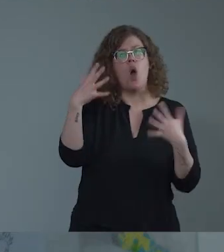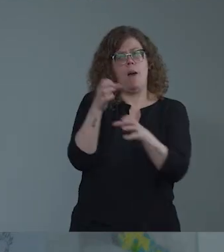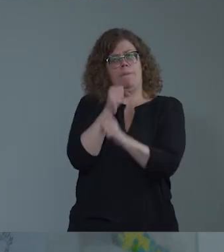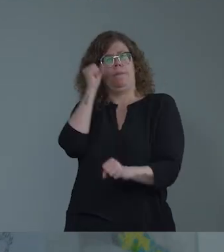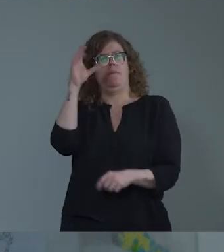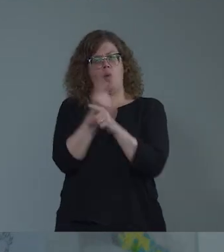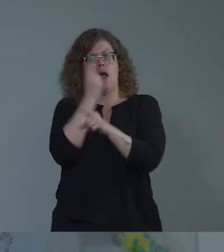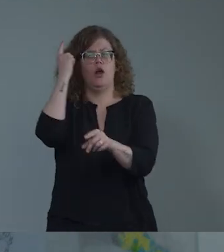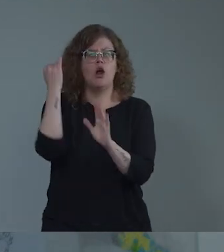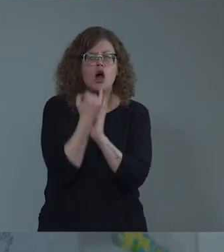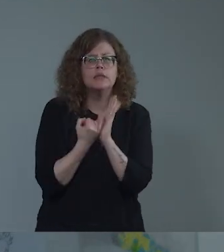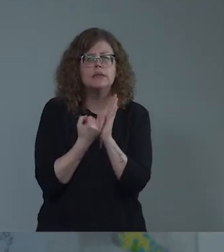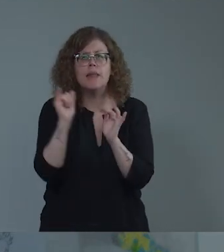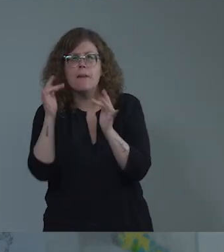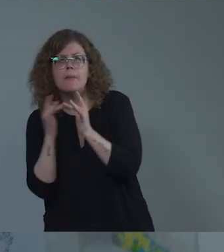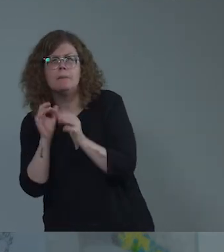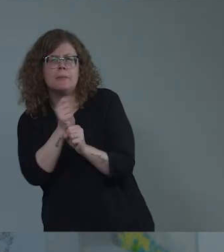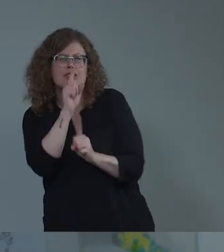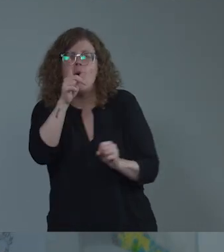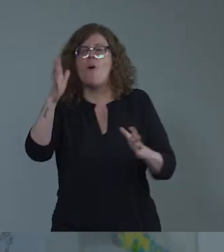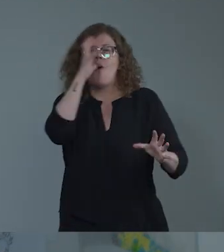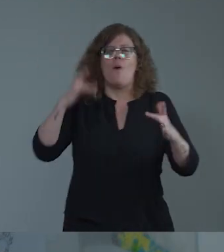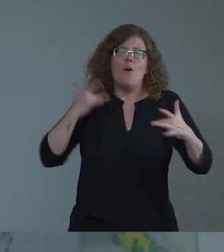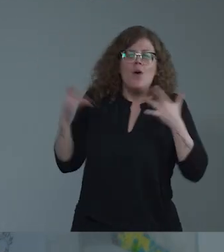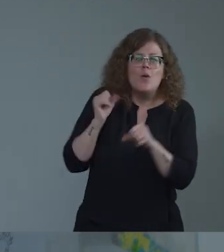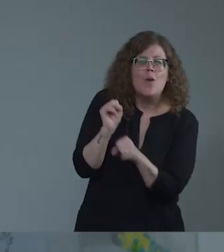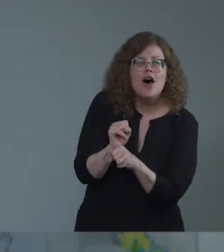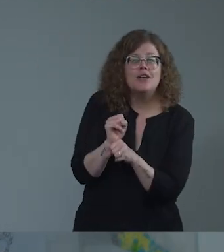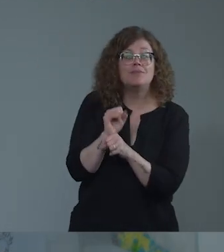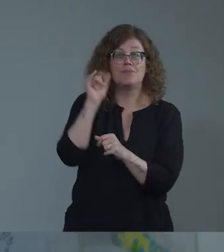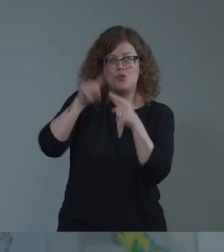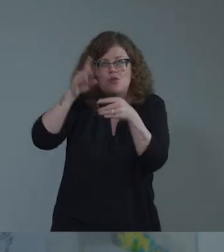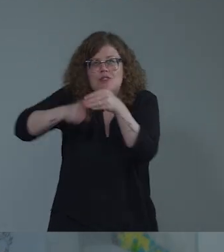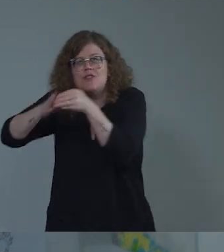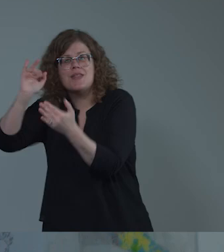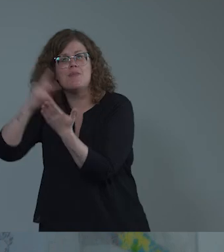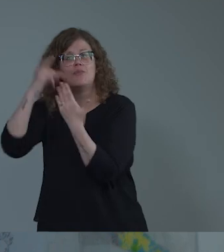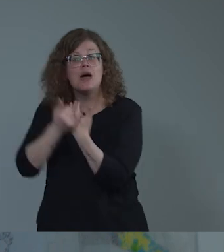I did it very, I did a lot of the pre work very formally, so that we had that structure